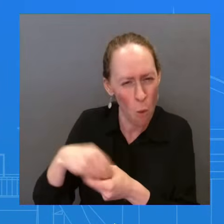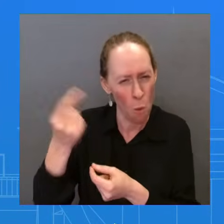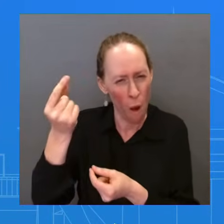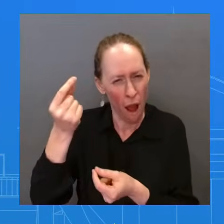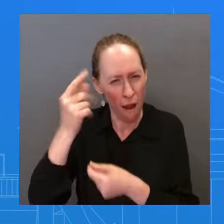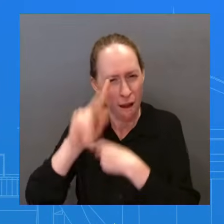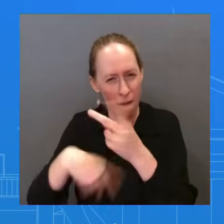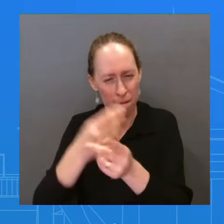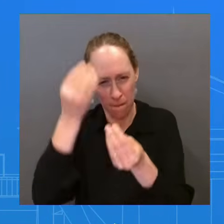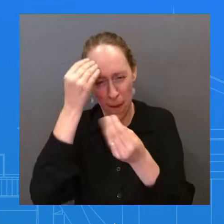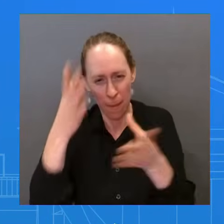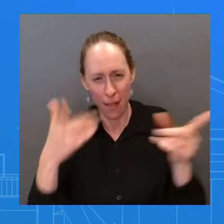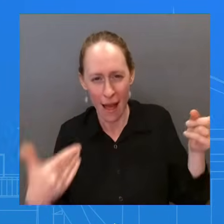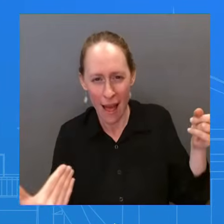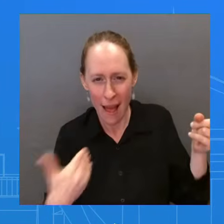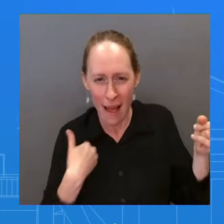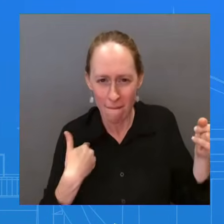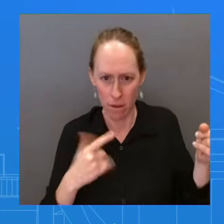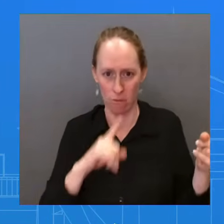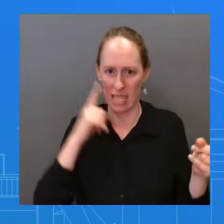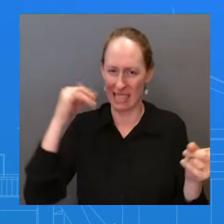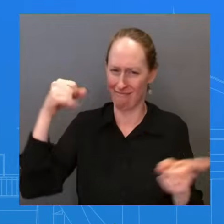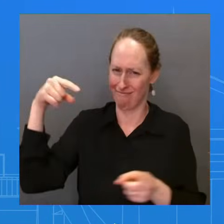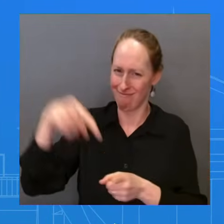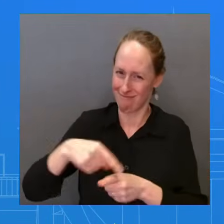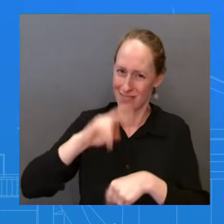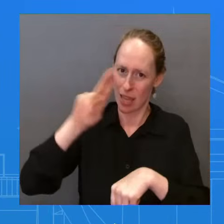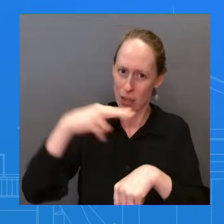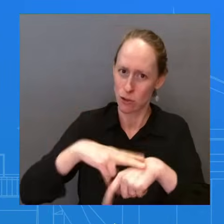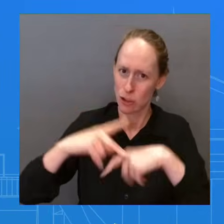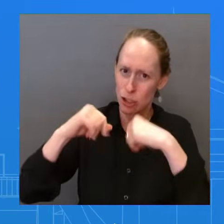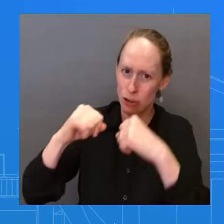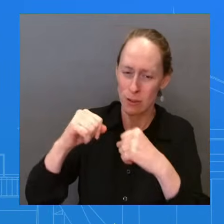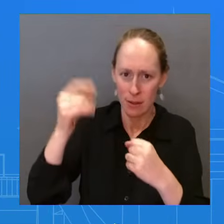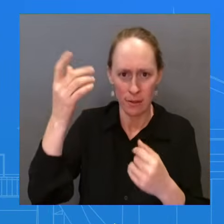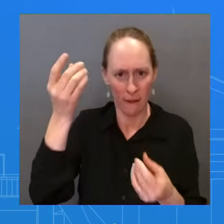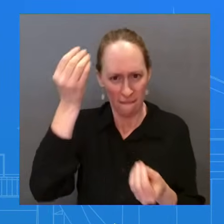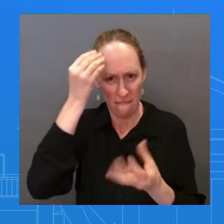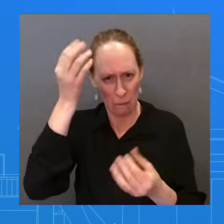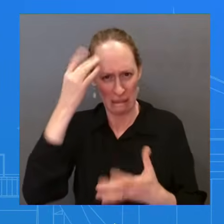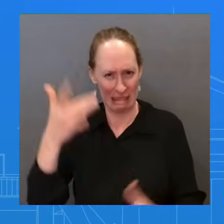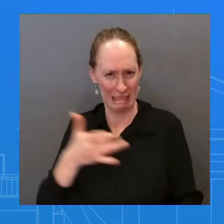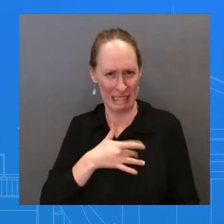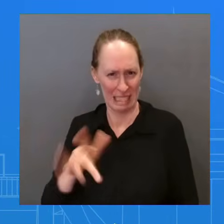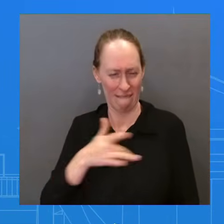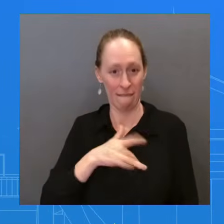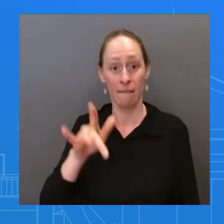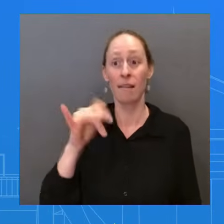lay some sort of public summary of everything we've learned.